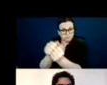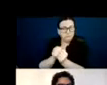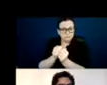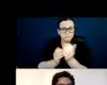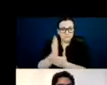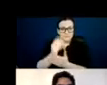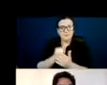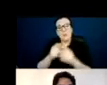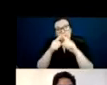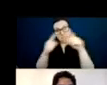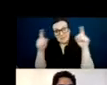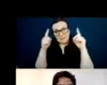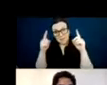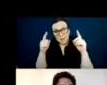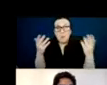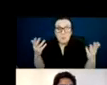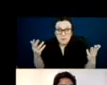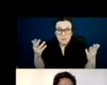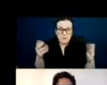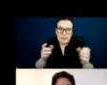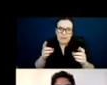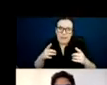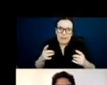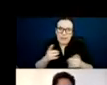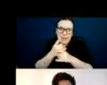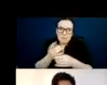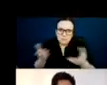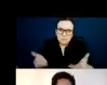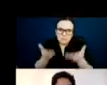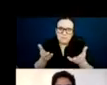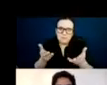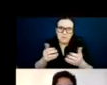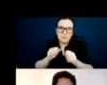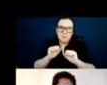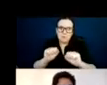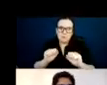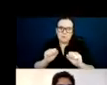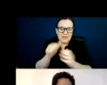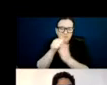also help to push the agenda in other countries. A third consideration that's important to keep